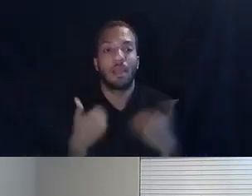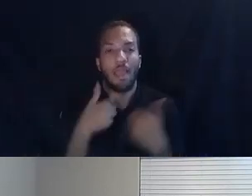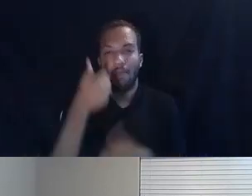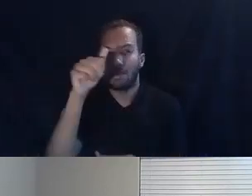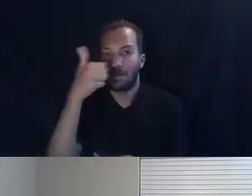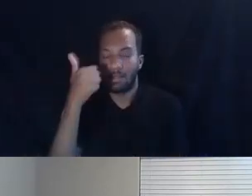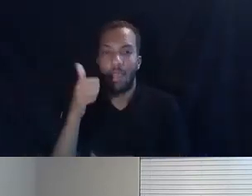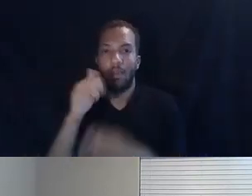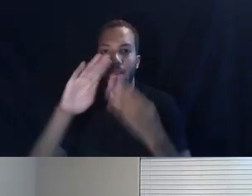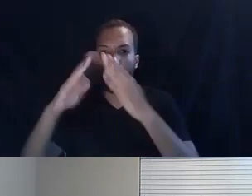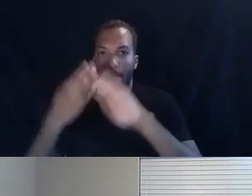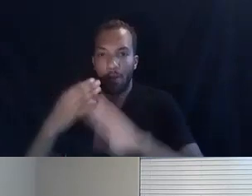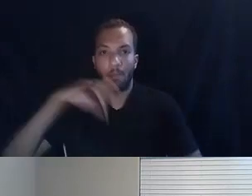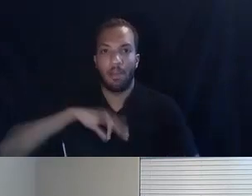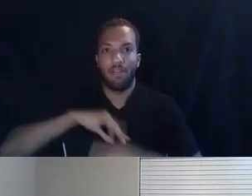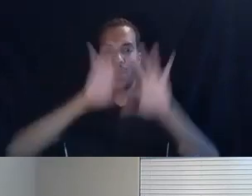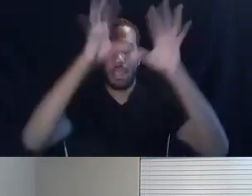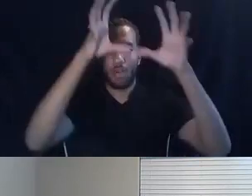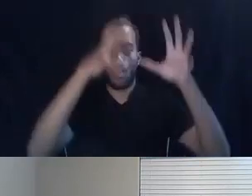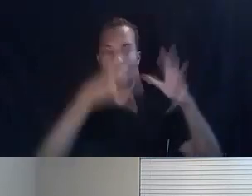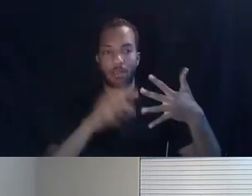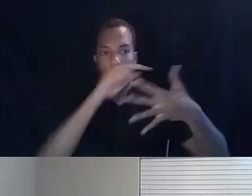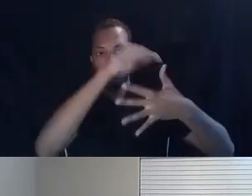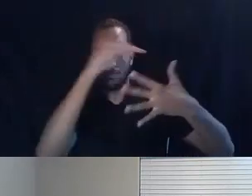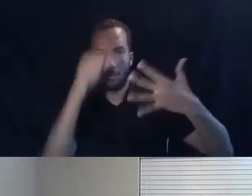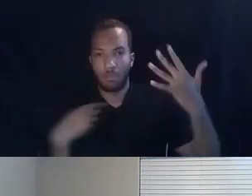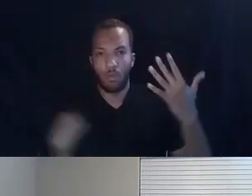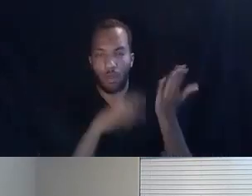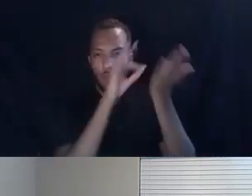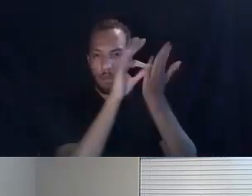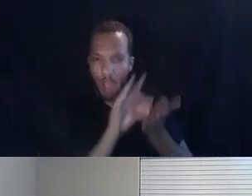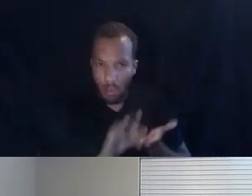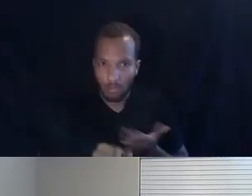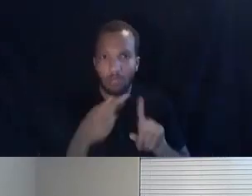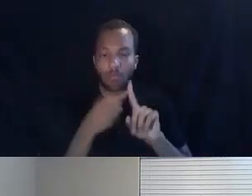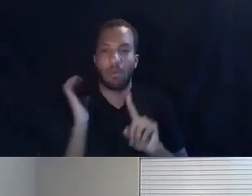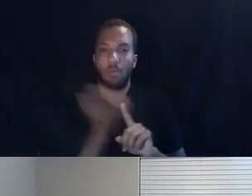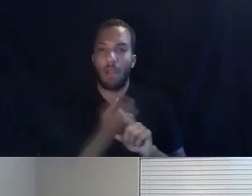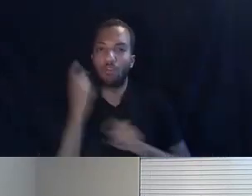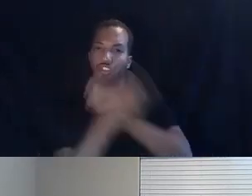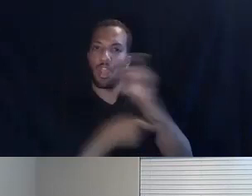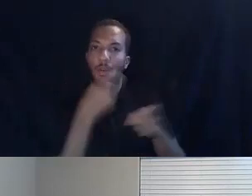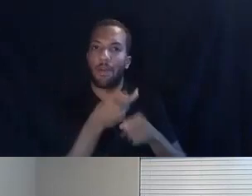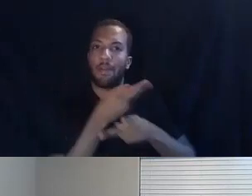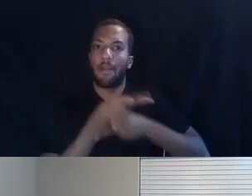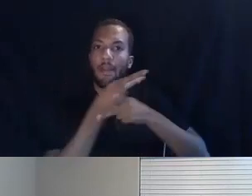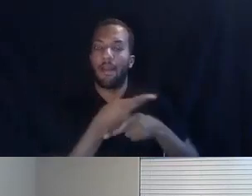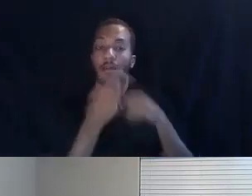community benefit categories, things we count if you will, from our charity care. So free or discounted health services